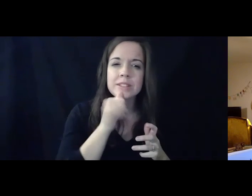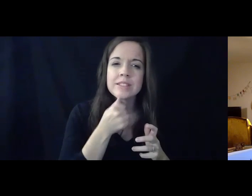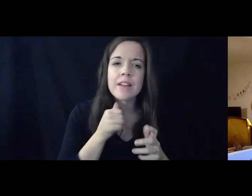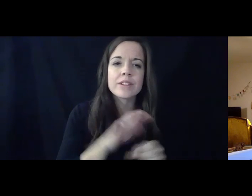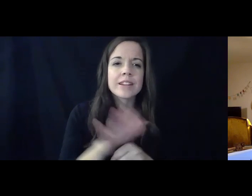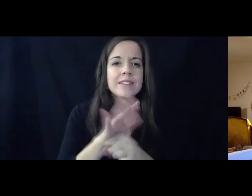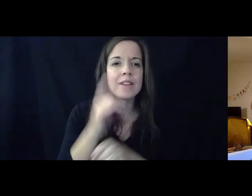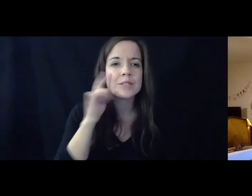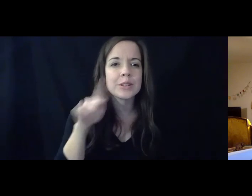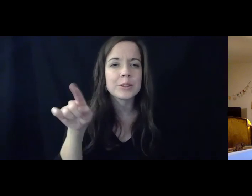to know He was there?